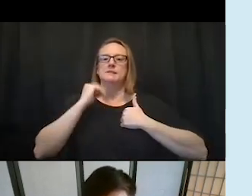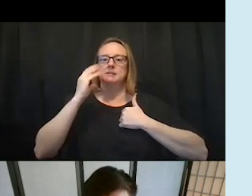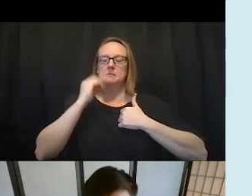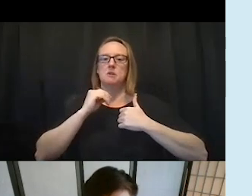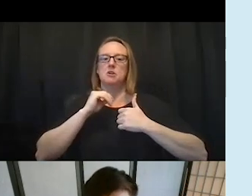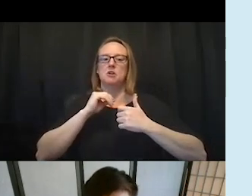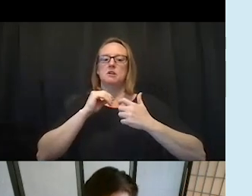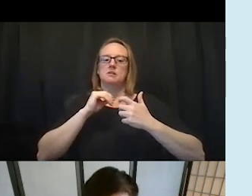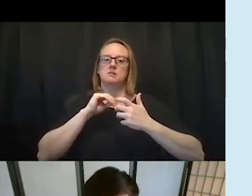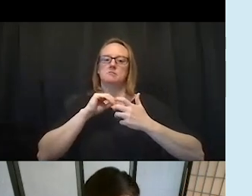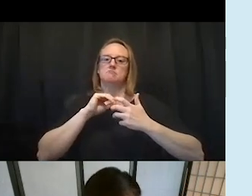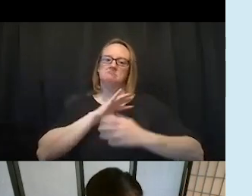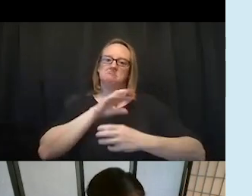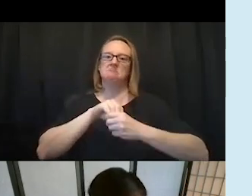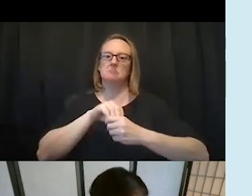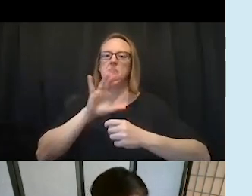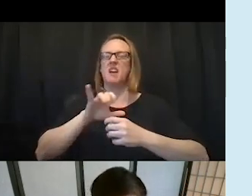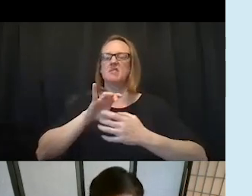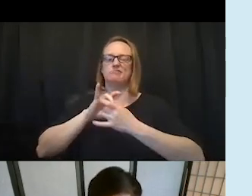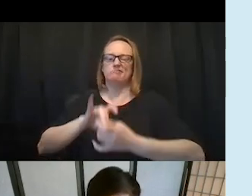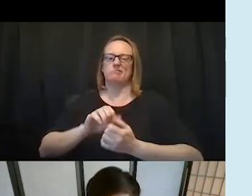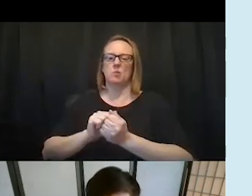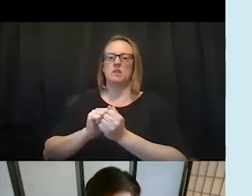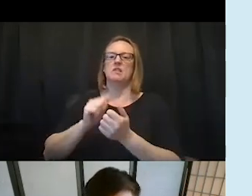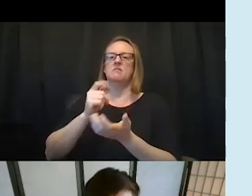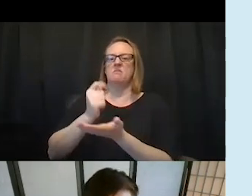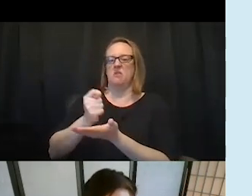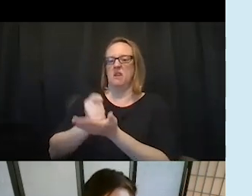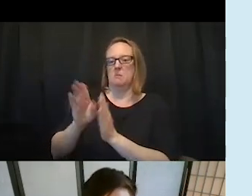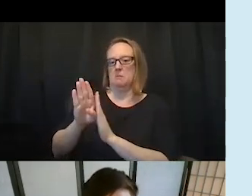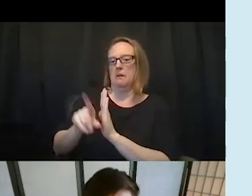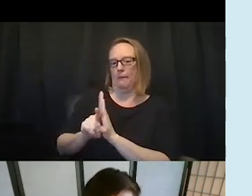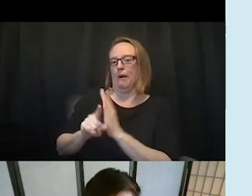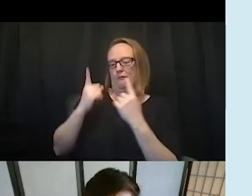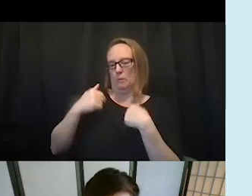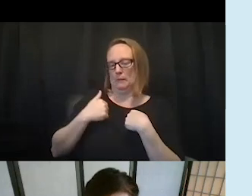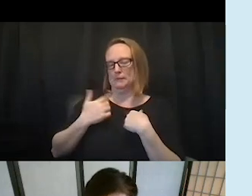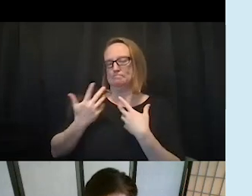that comes from kind of my therapy background, so I'll talk more about that. But before we start um